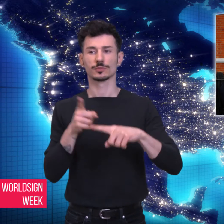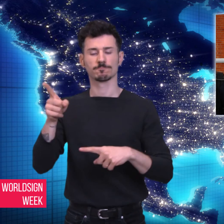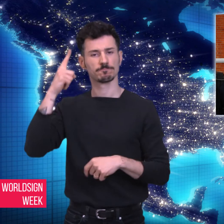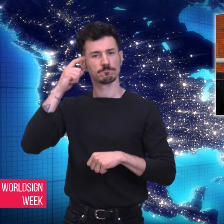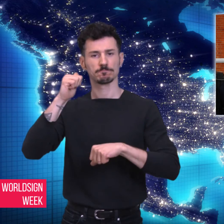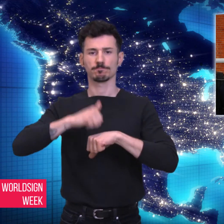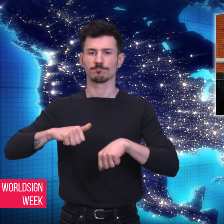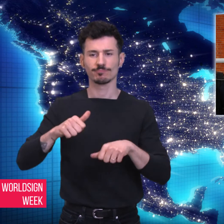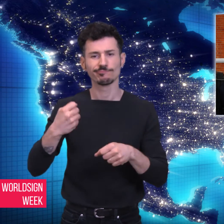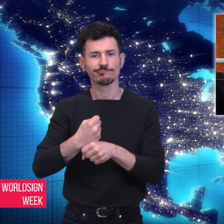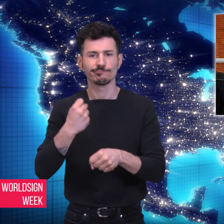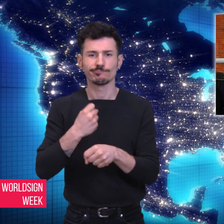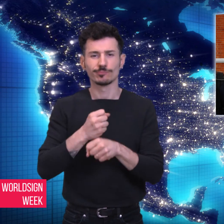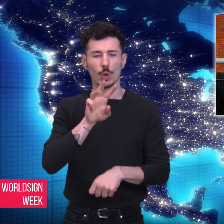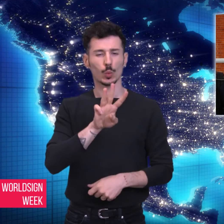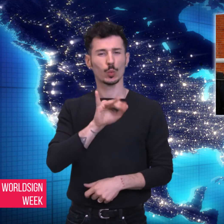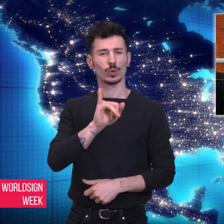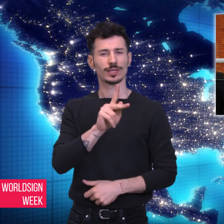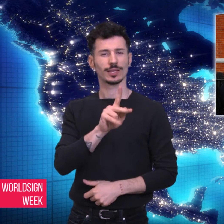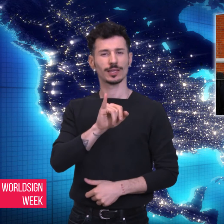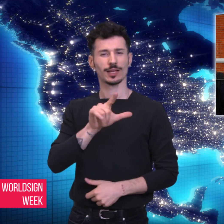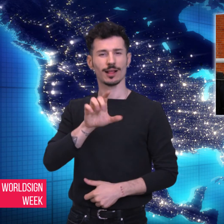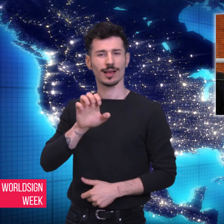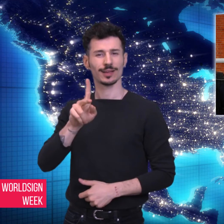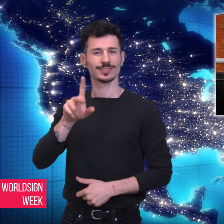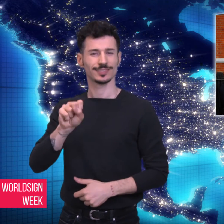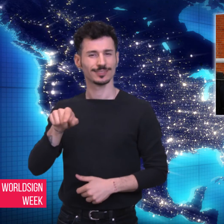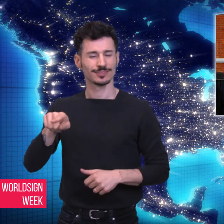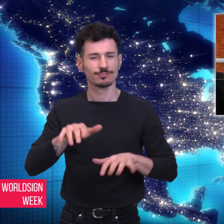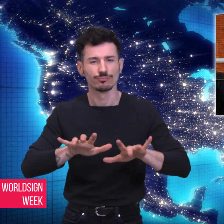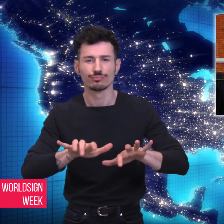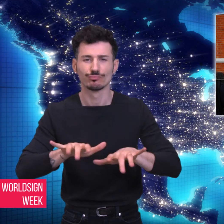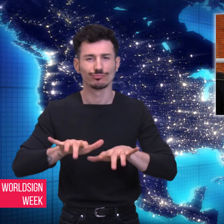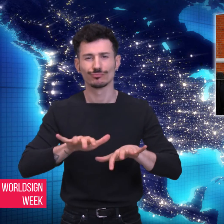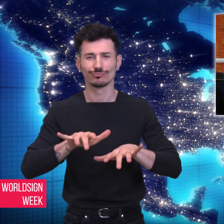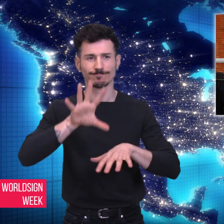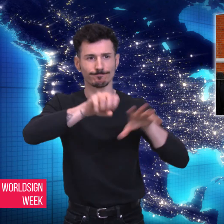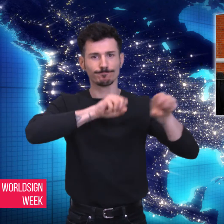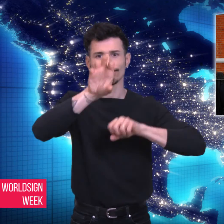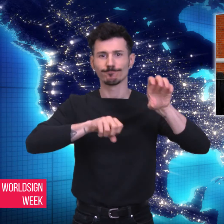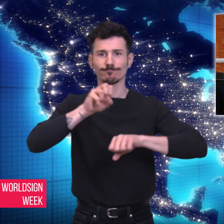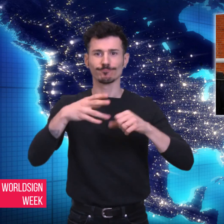WikiLeaks work, exposing other countries’ sensitive information